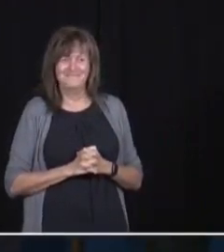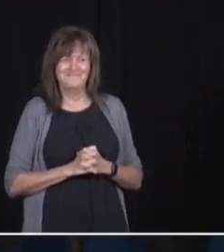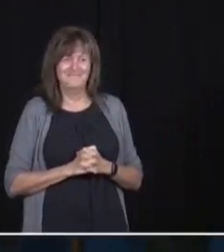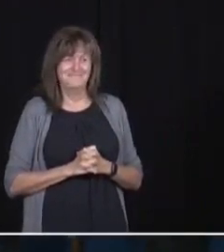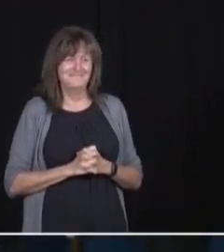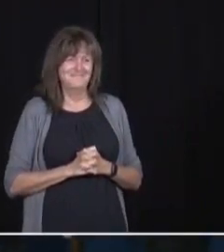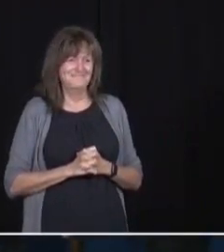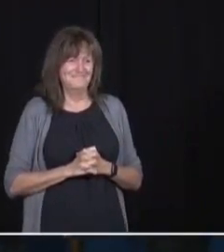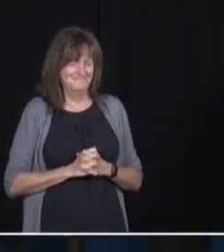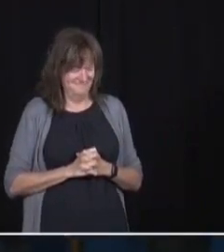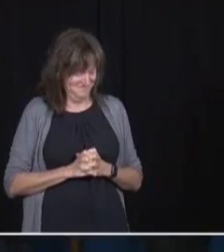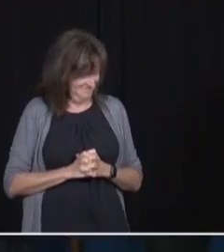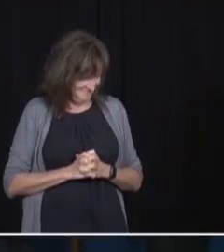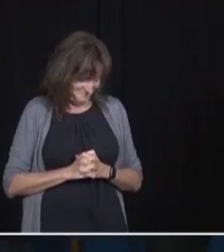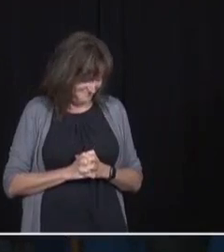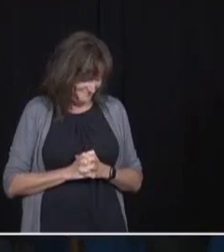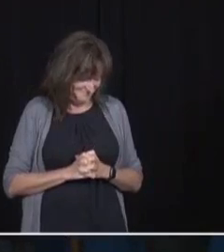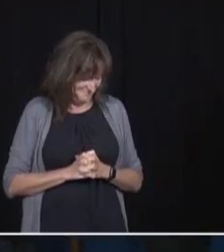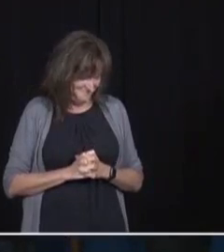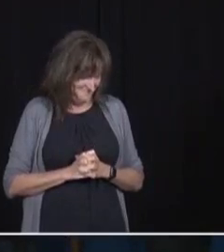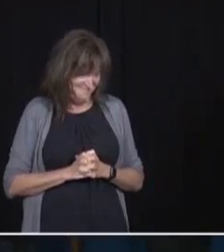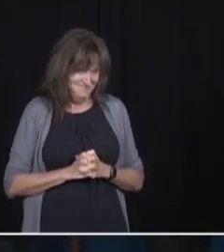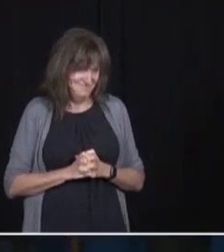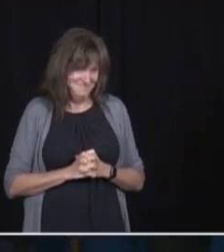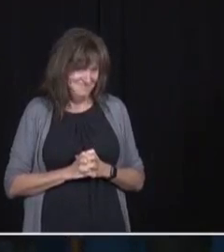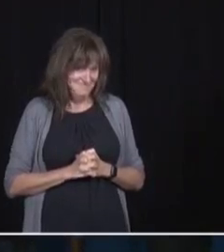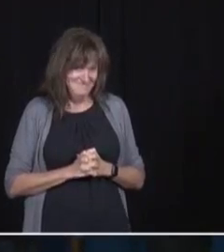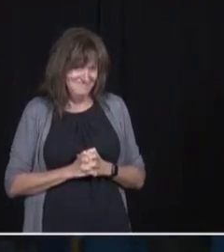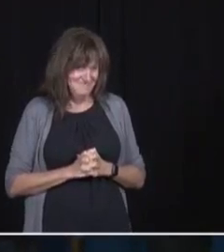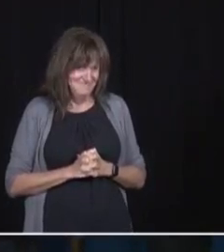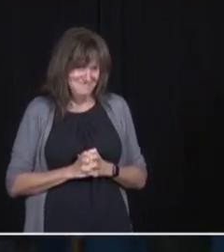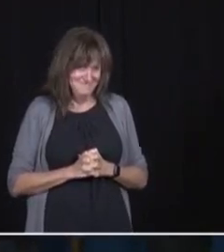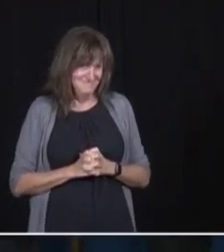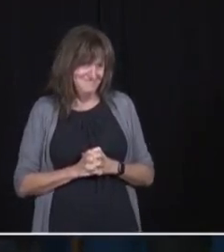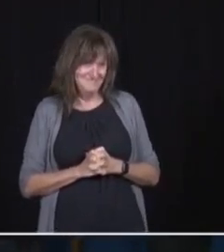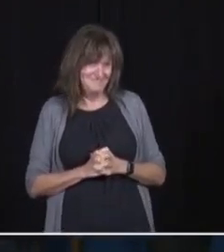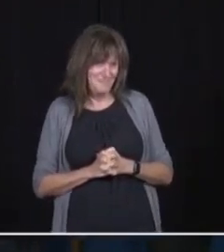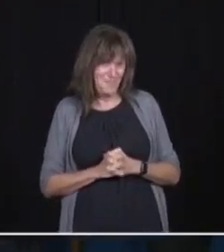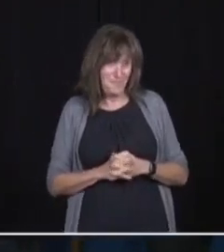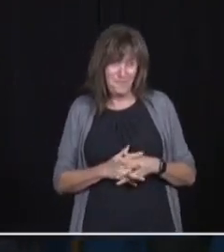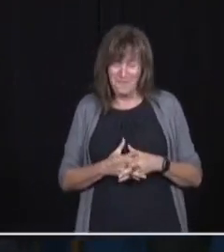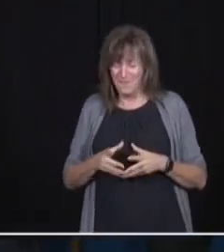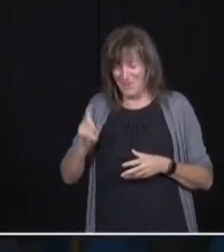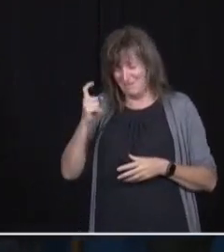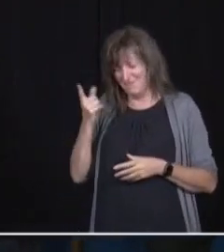Come on. We are all in this together. I will passes over to the Minister of Health. Thank you.